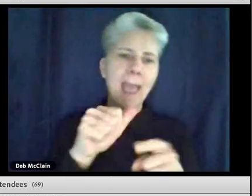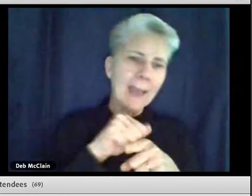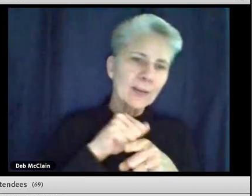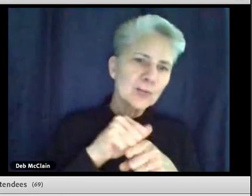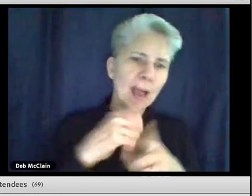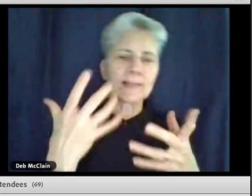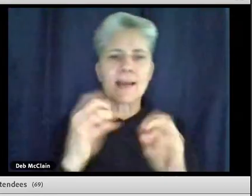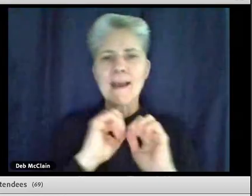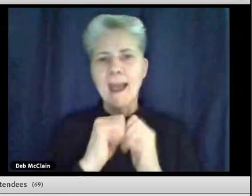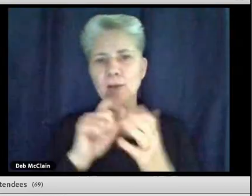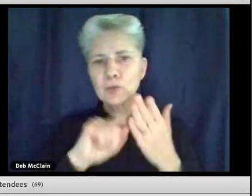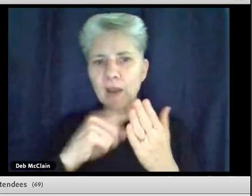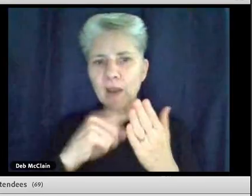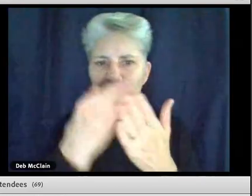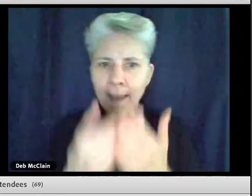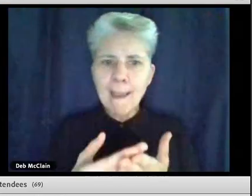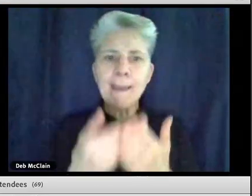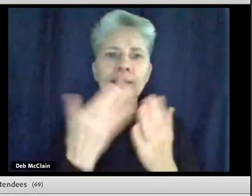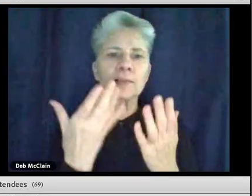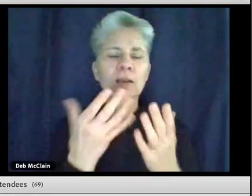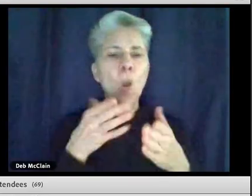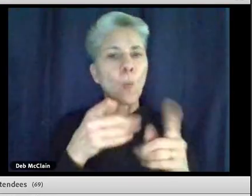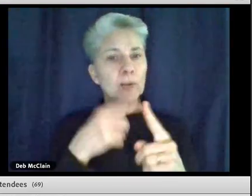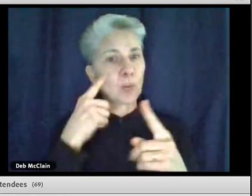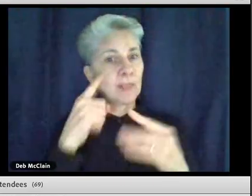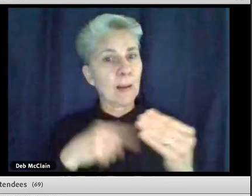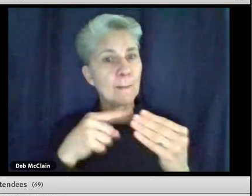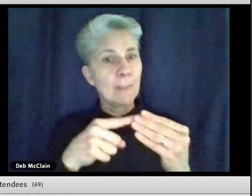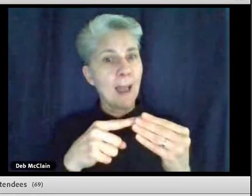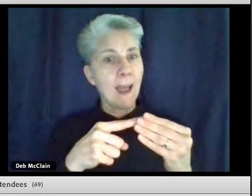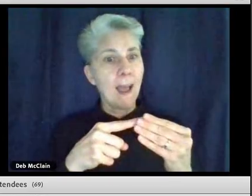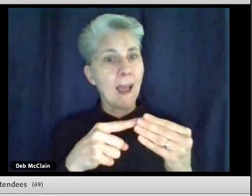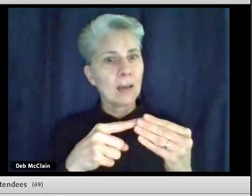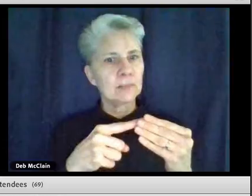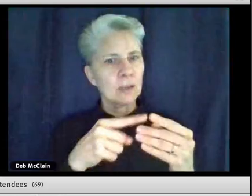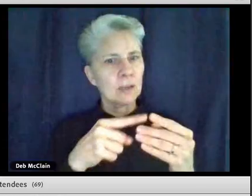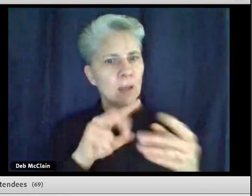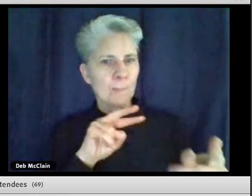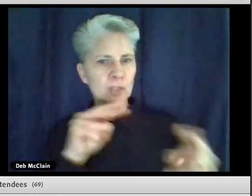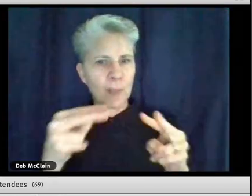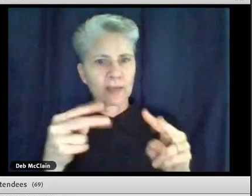have eased your anxiety a little bit. Some exercises, some ways to check facts,